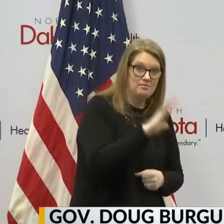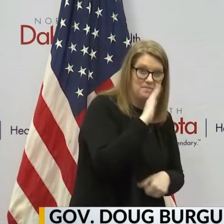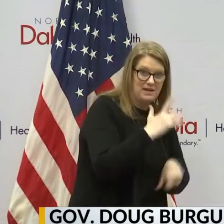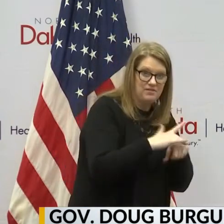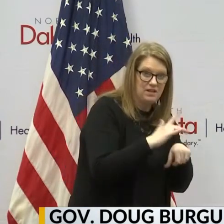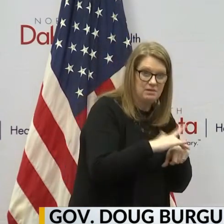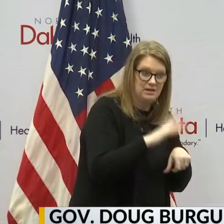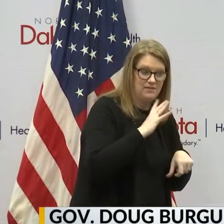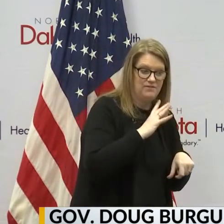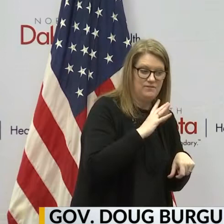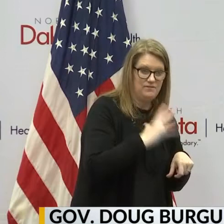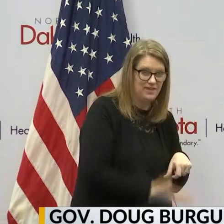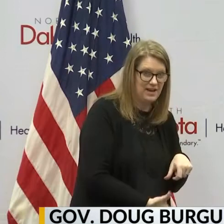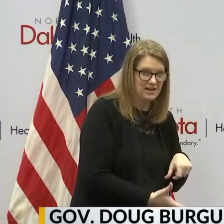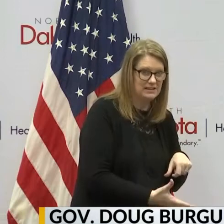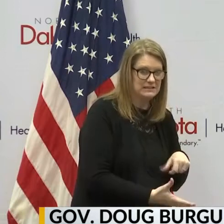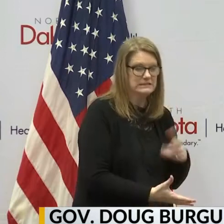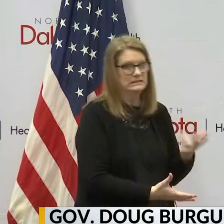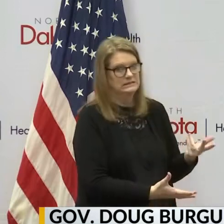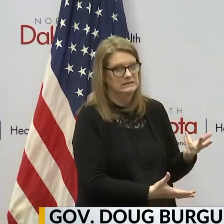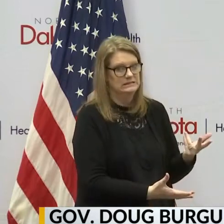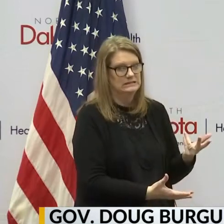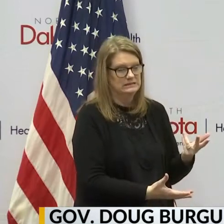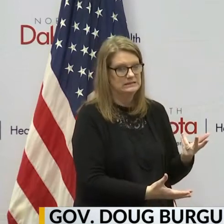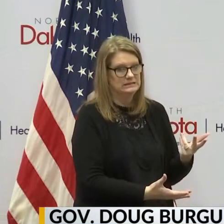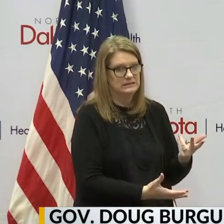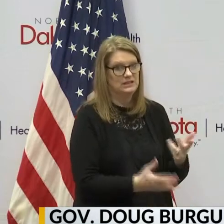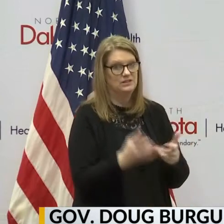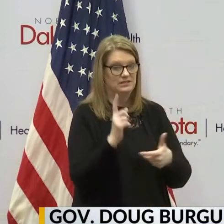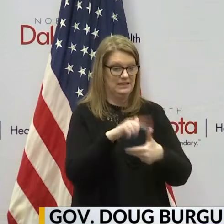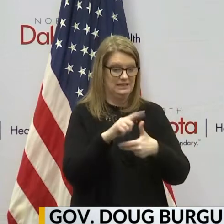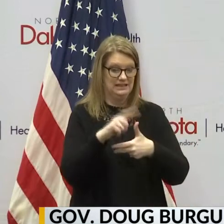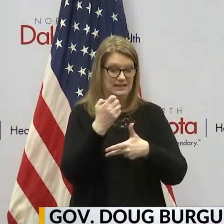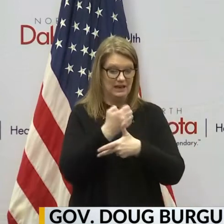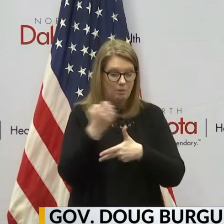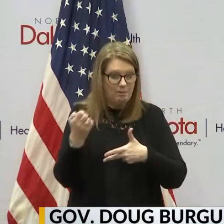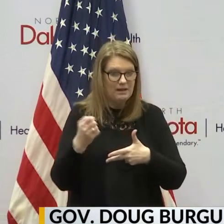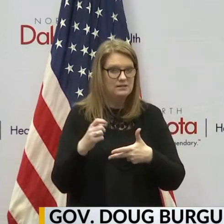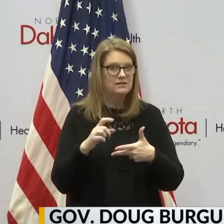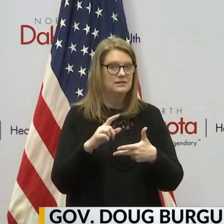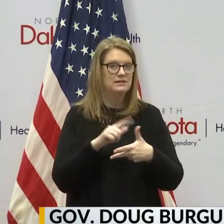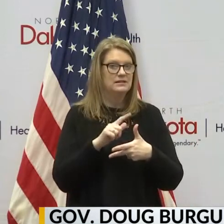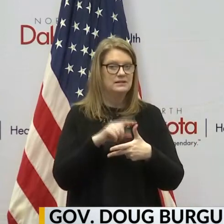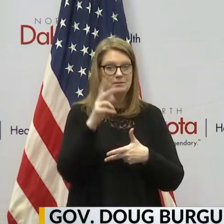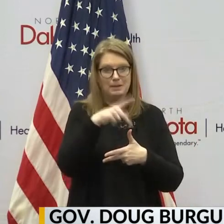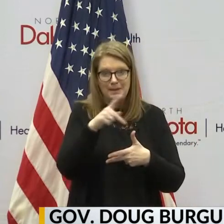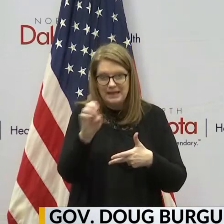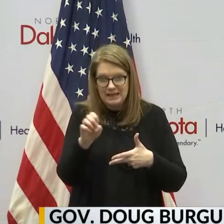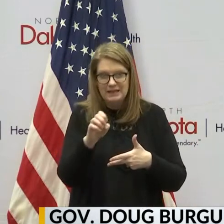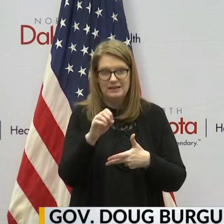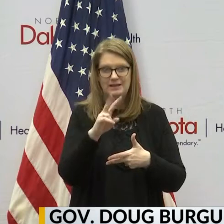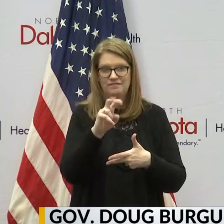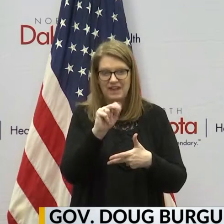REQUIRE SOME KIND OF INTENSIVE CARE TREATMENT. THAT IS WHERE WE ARE REALLY DOING OUR FOCUS BECAUSE WE HAVE TO MAKE SURE THAT WE HAVE GOT, THAT'S WHERE WE COULD END UP WITH A SHORTAGE AND END UP WITH PLENTY OF BEDS BUT IF WE DON'T